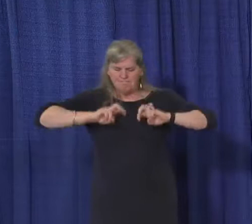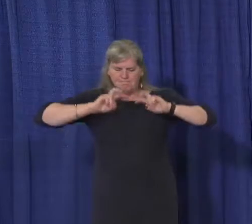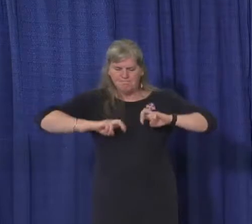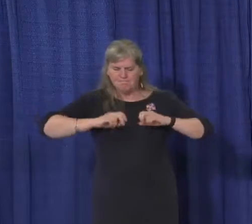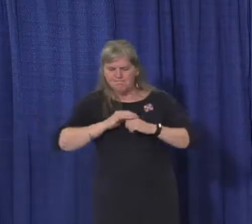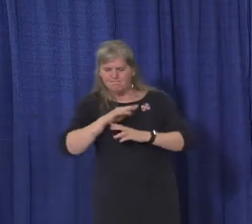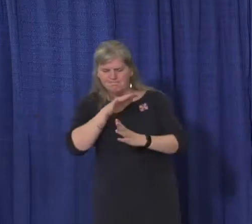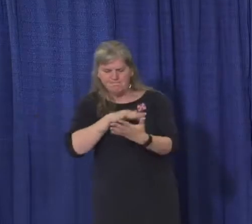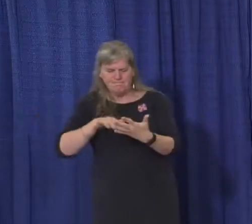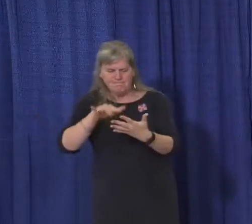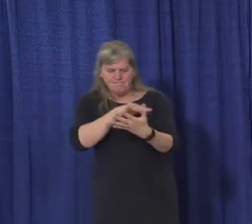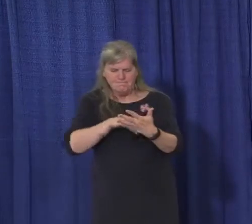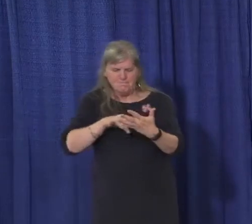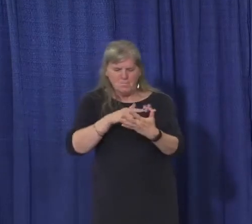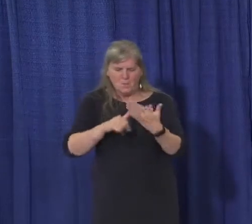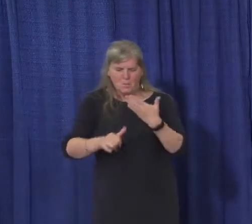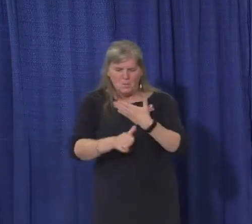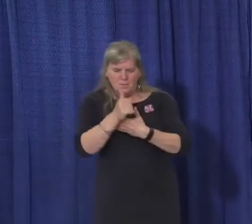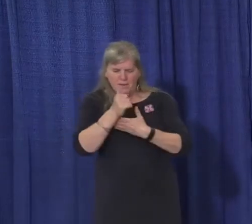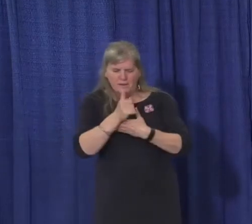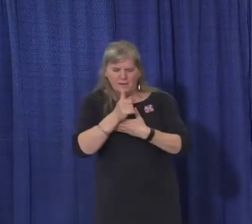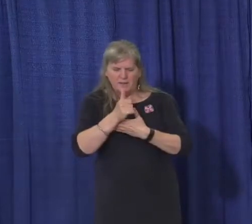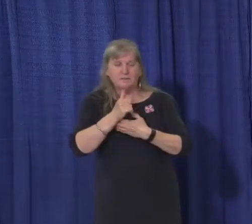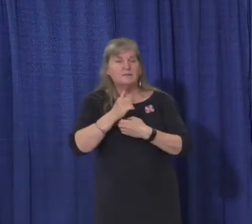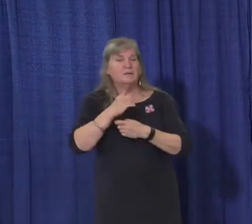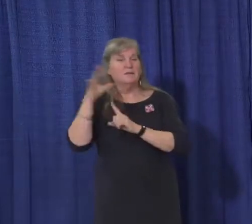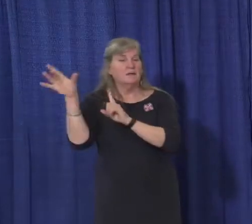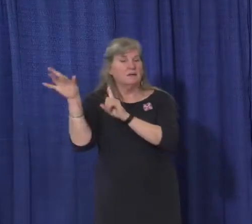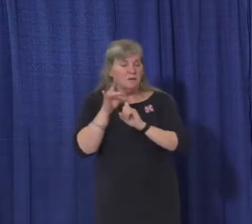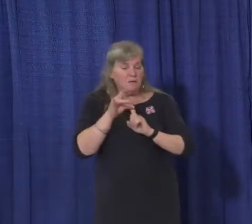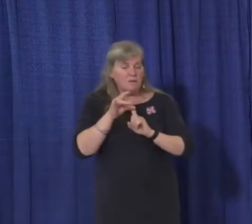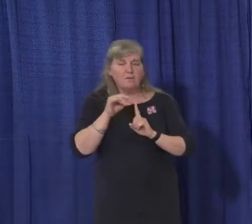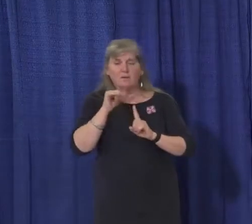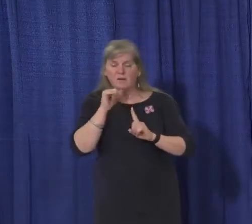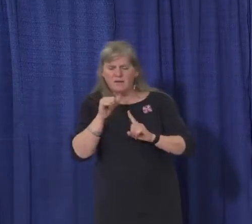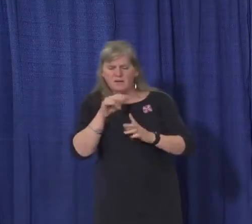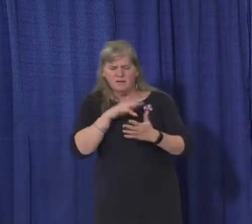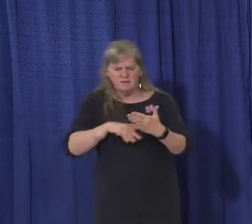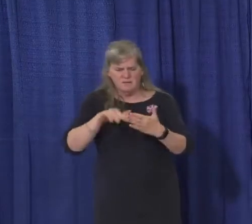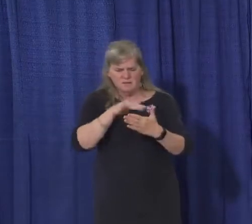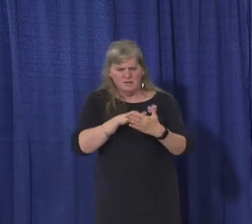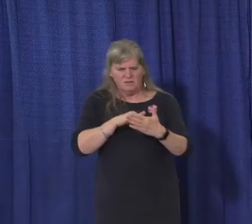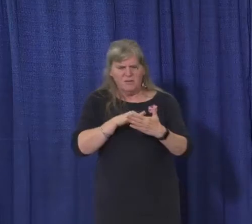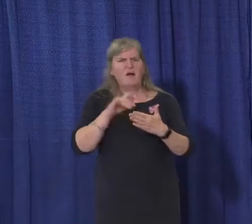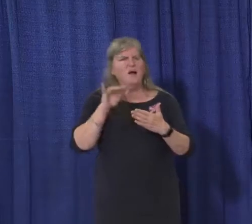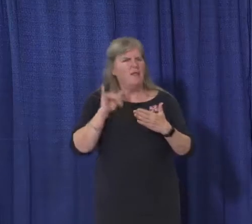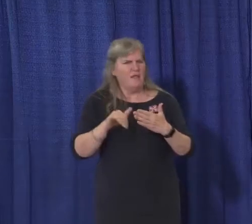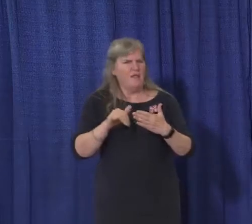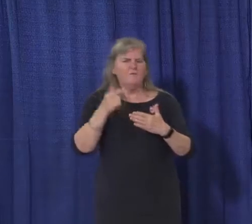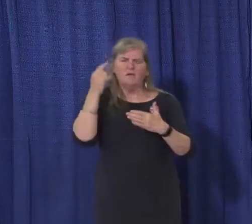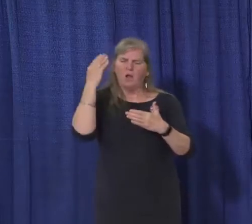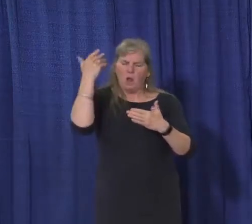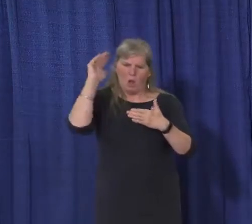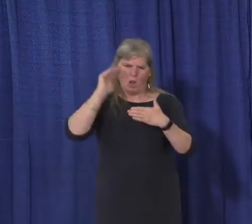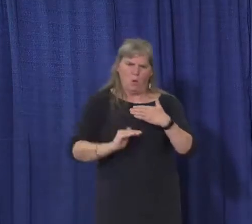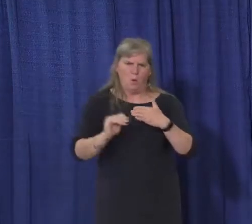we have analysed previously. And we found this risk to be